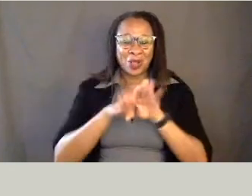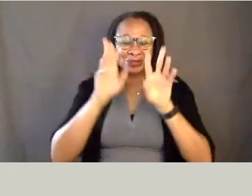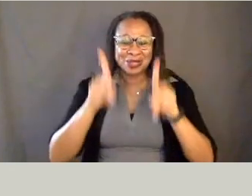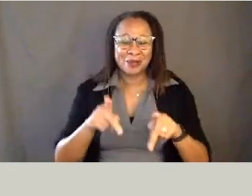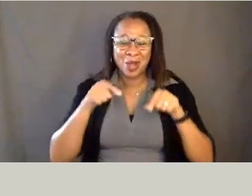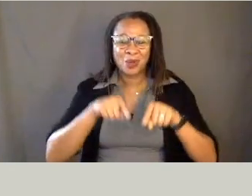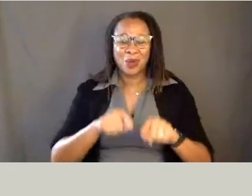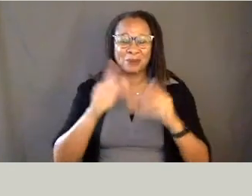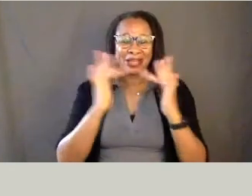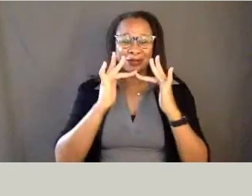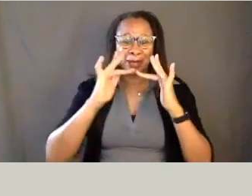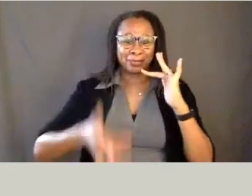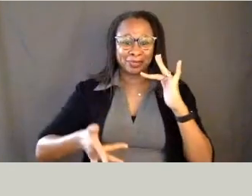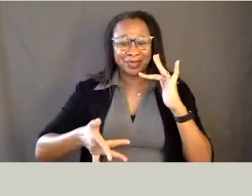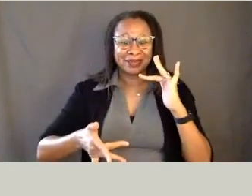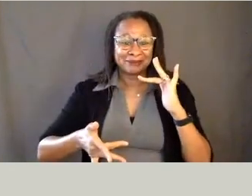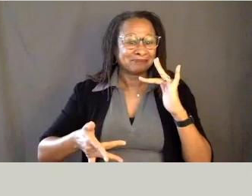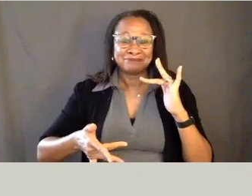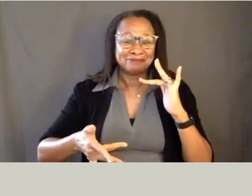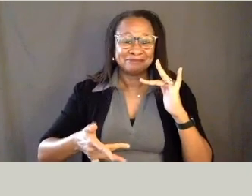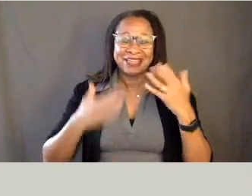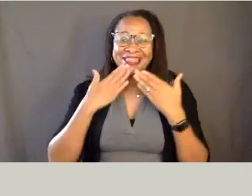Well my internet went down. Thank you all.